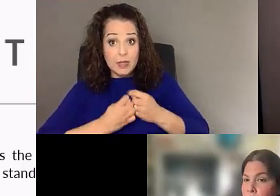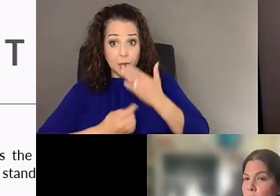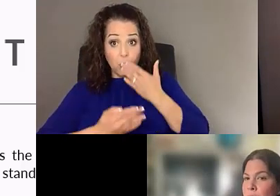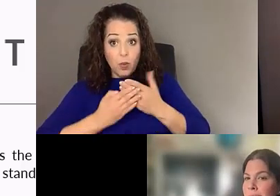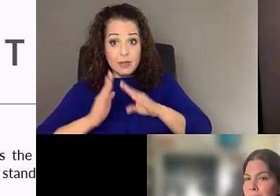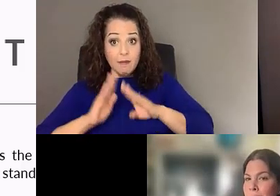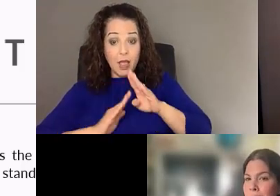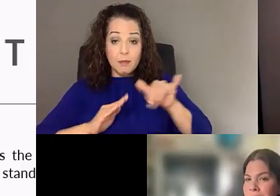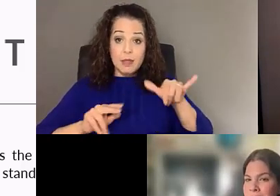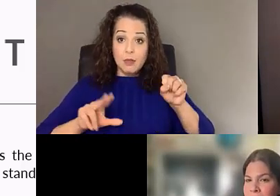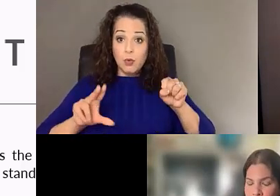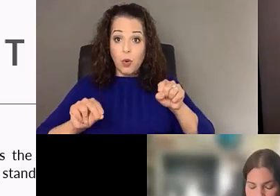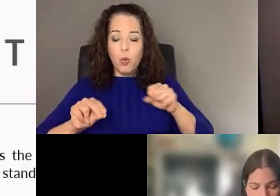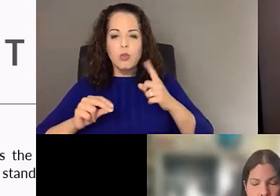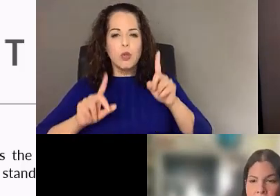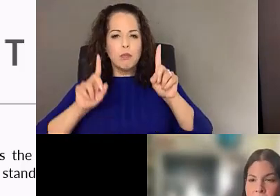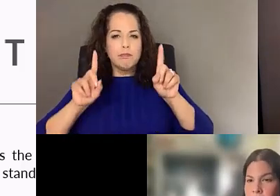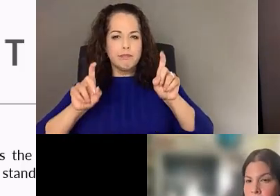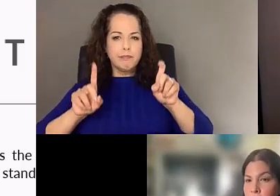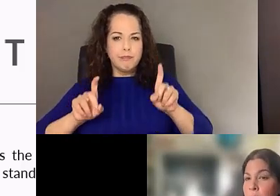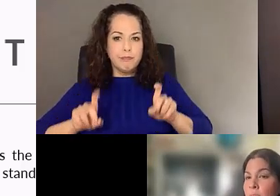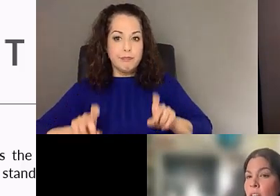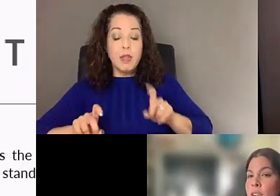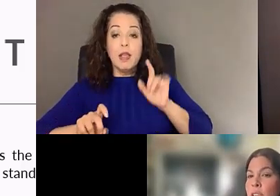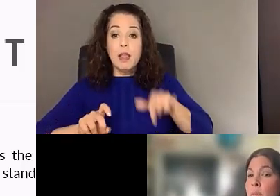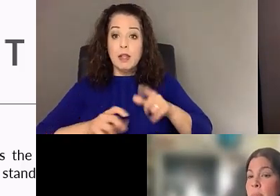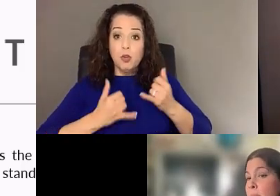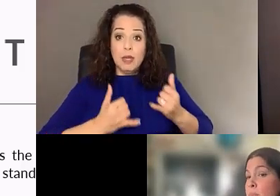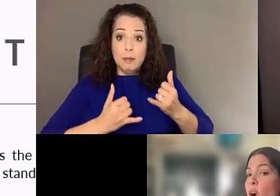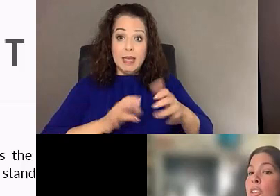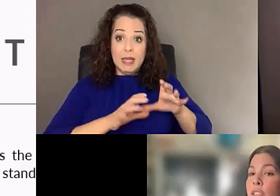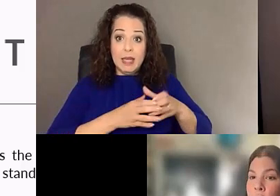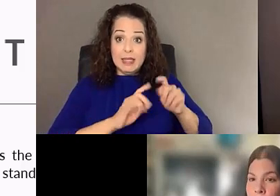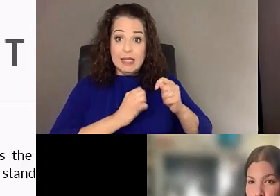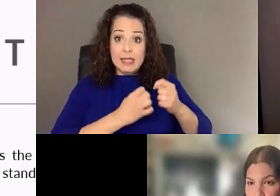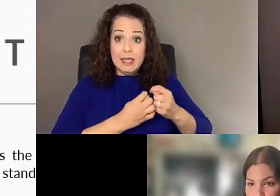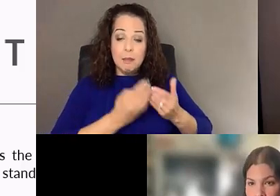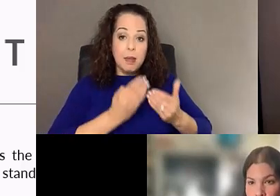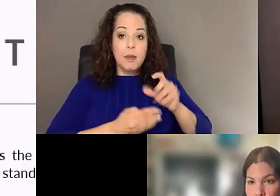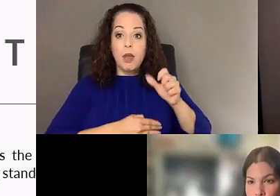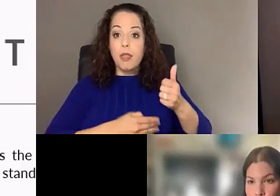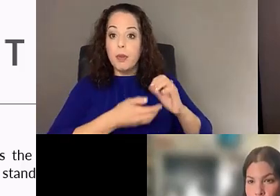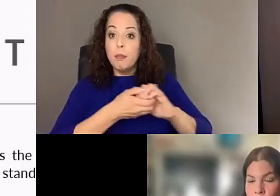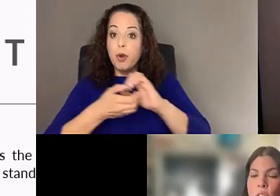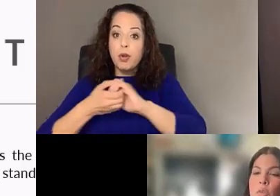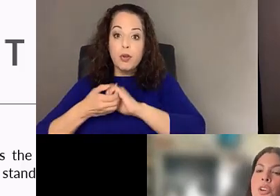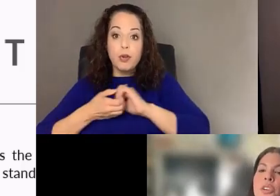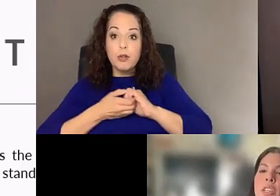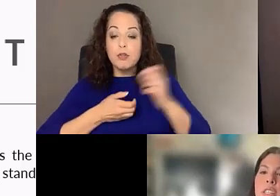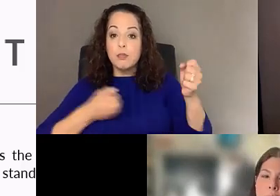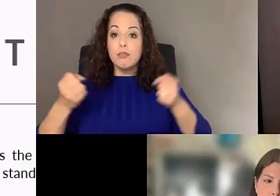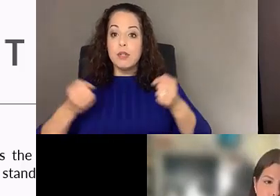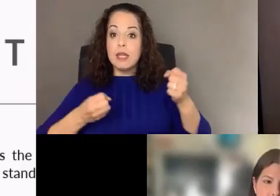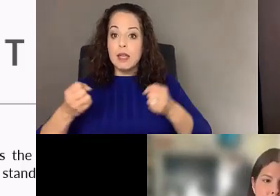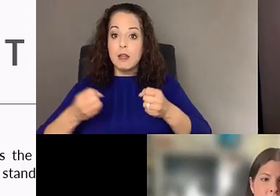So not only is that your immediate team, but other maybe partners that you bring into the fold. Who are your collaborators?